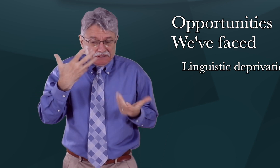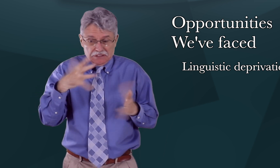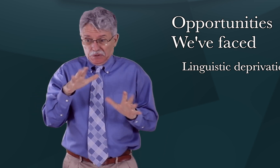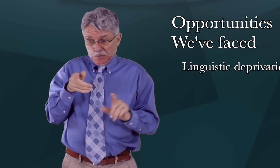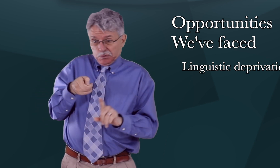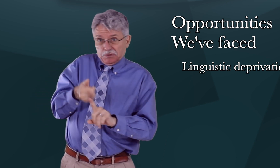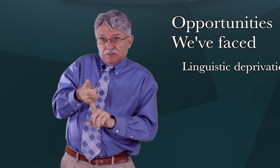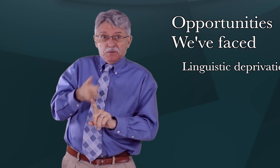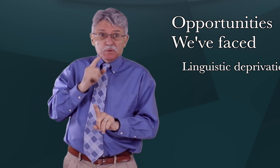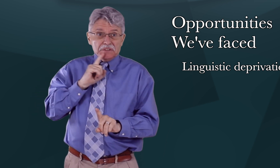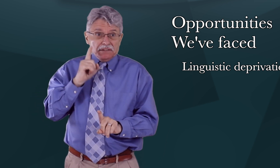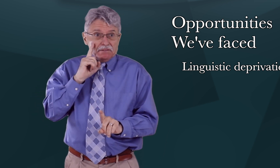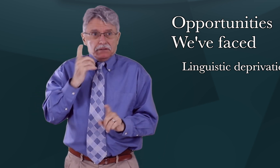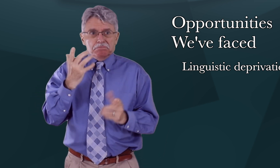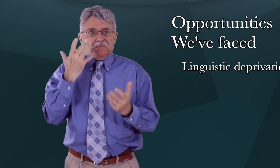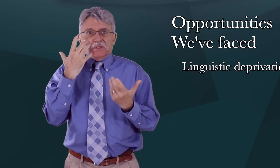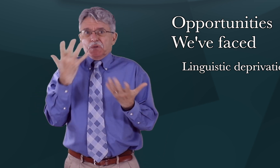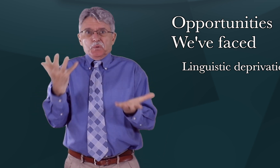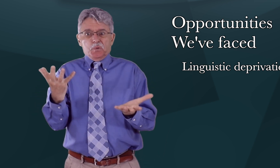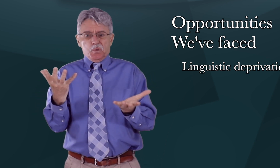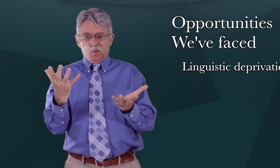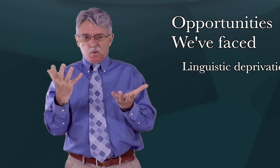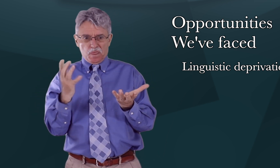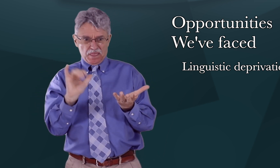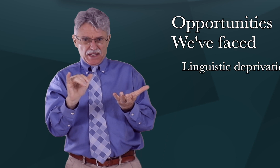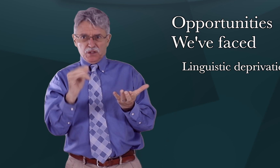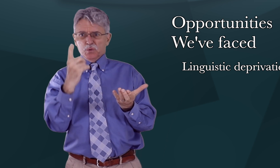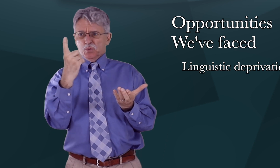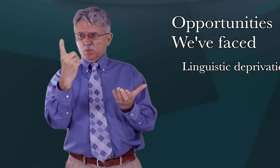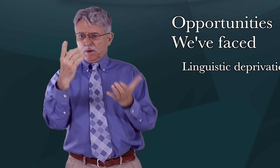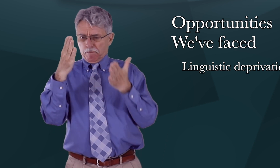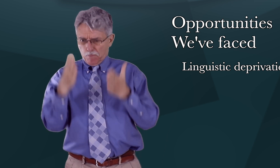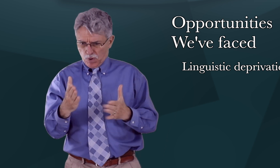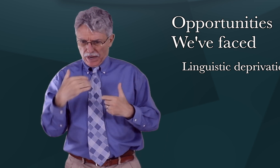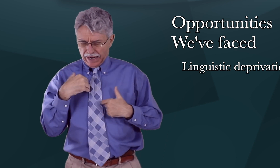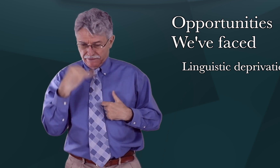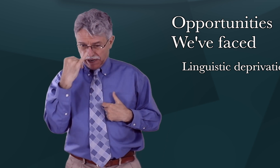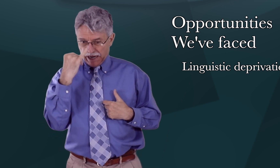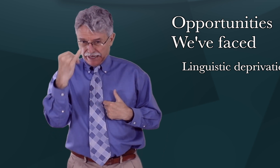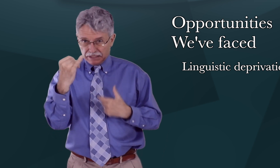She didn't know that hearing people could talk. She didn't know that she herself was deaf.